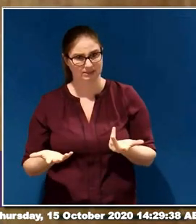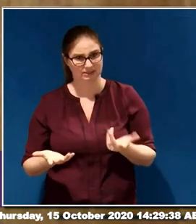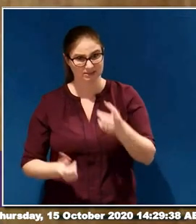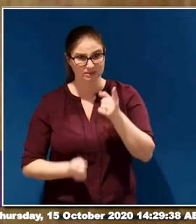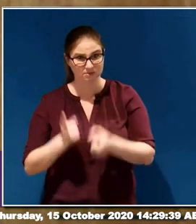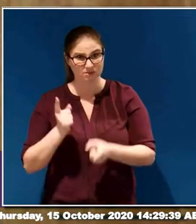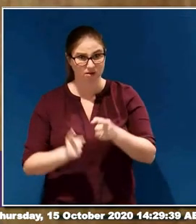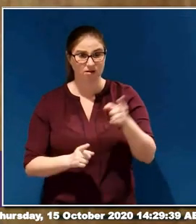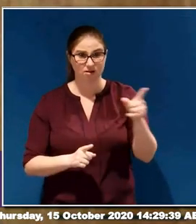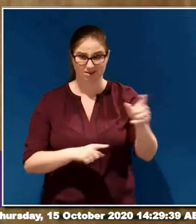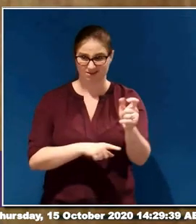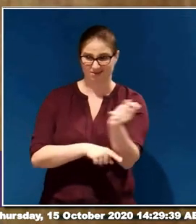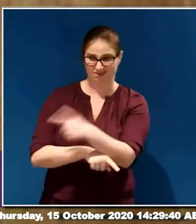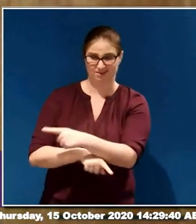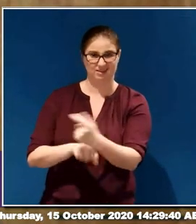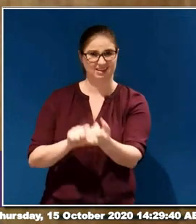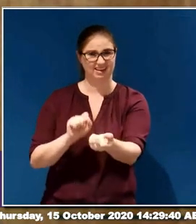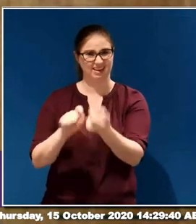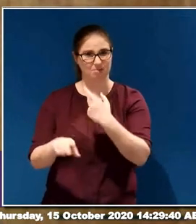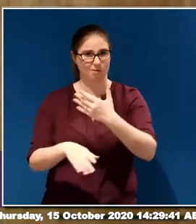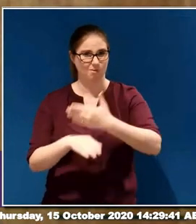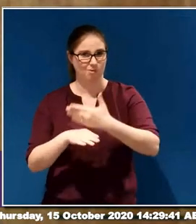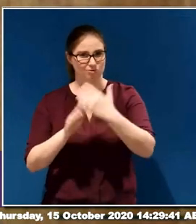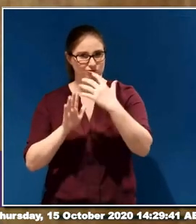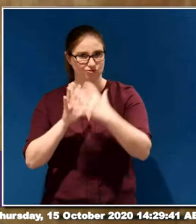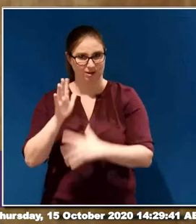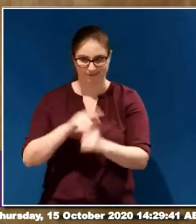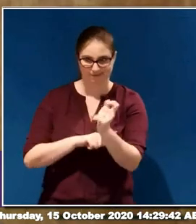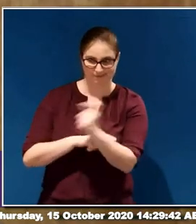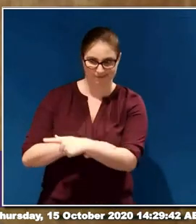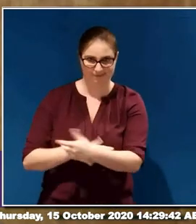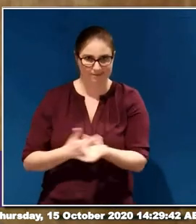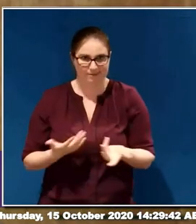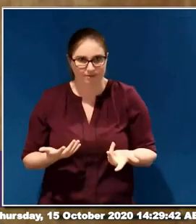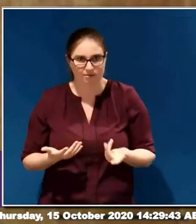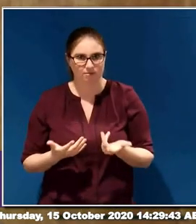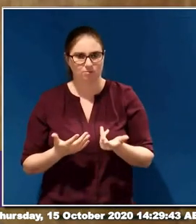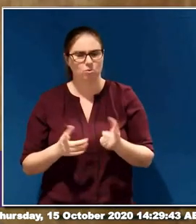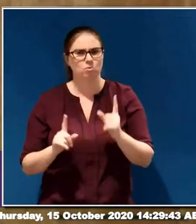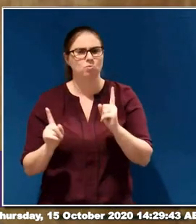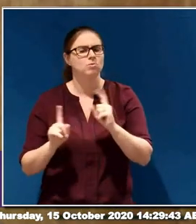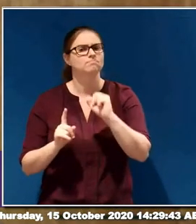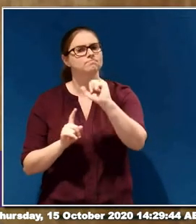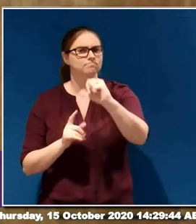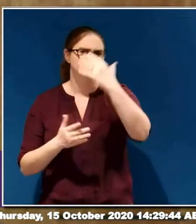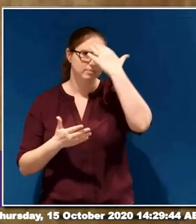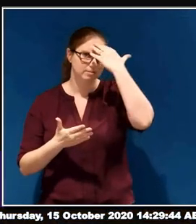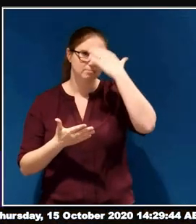What's the experience that you use as the basis for that statement?